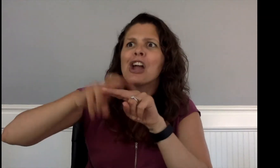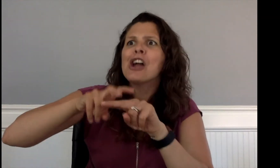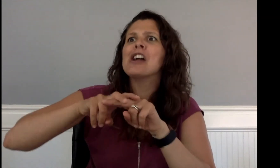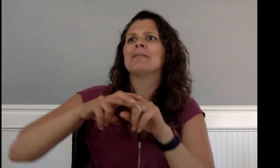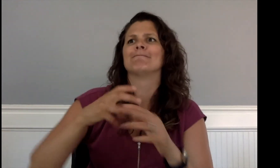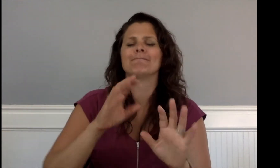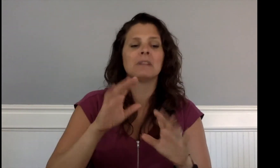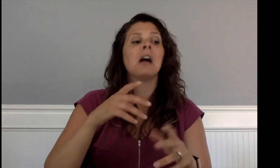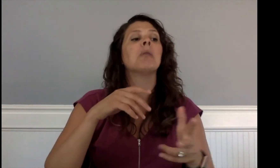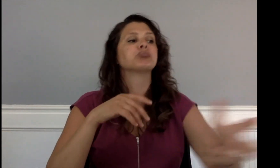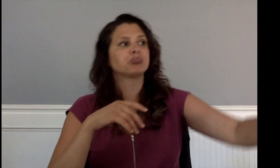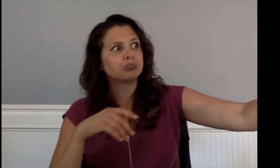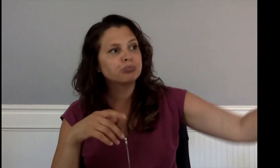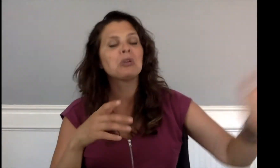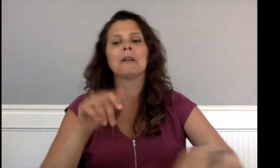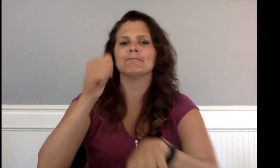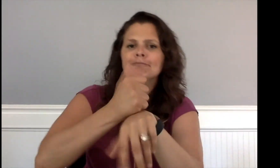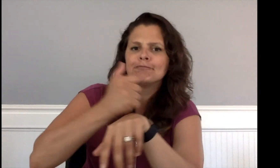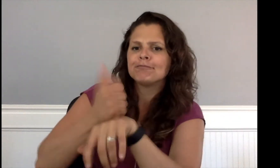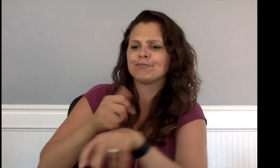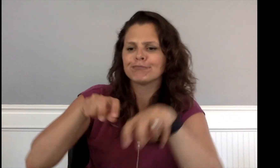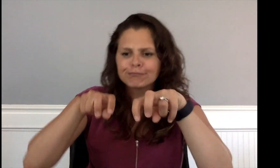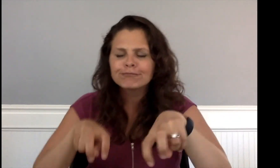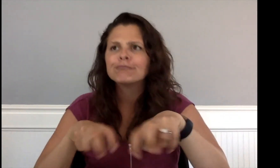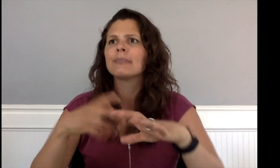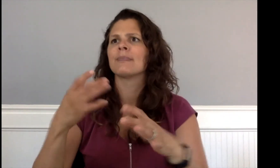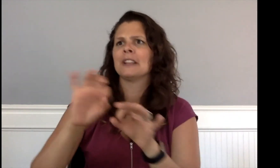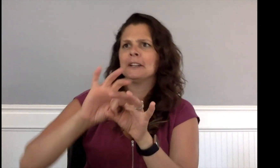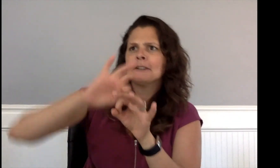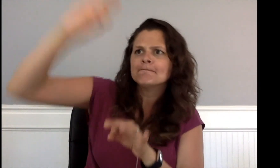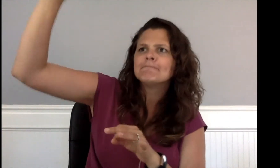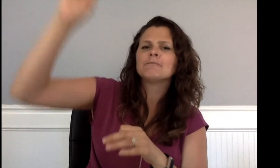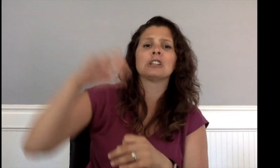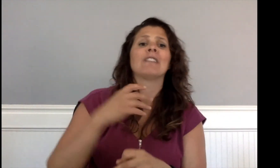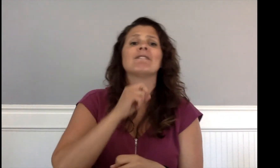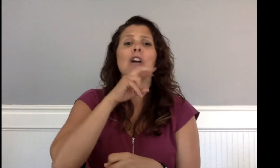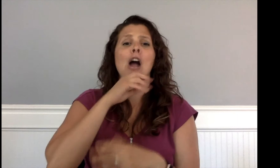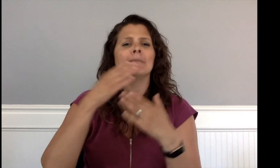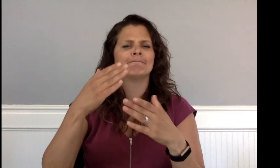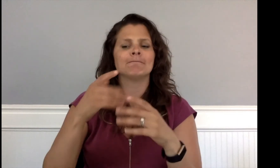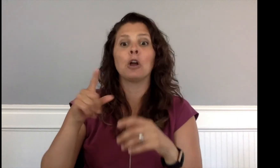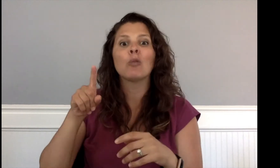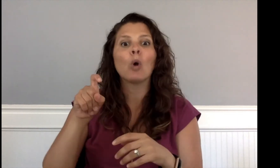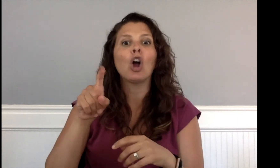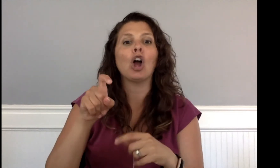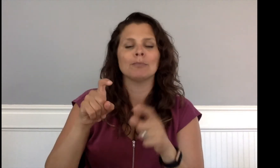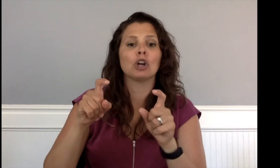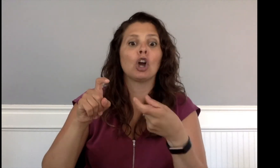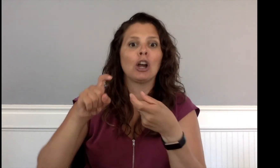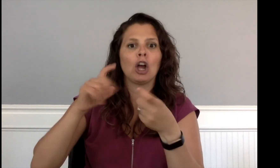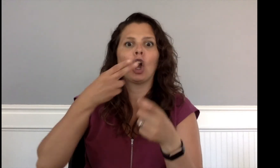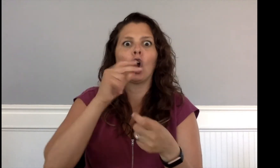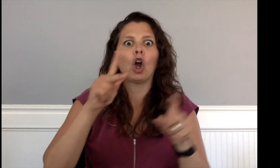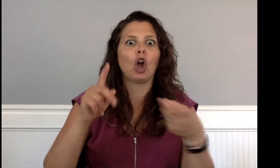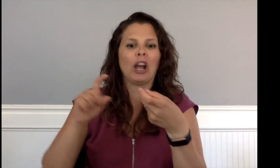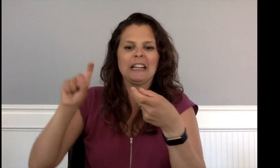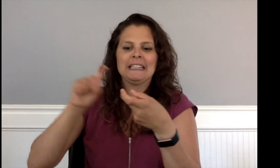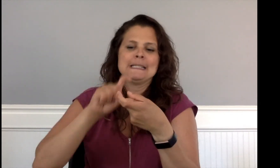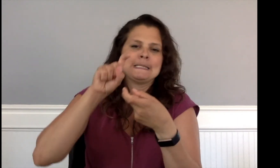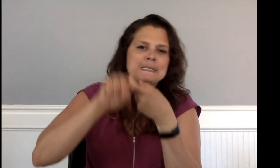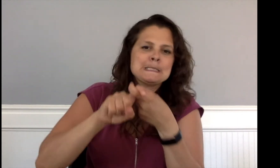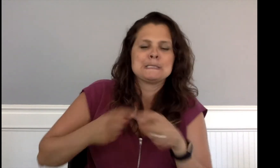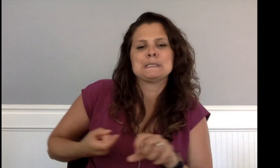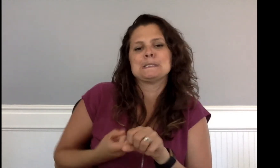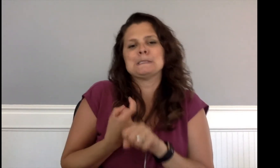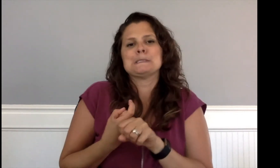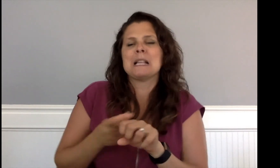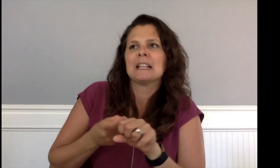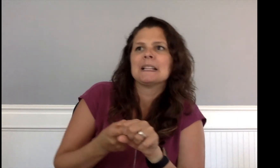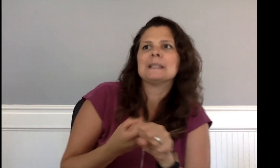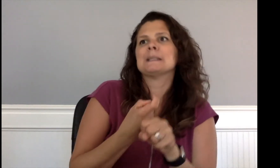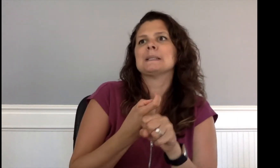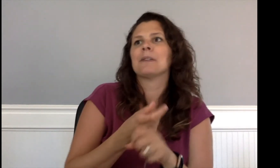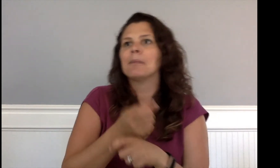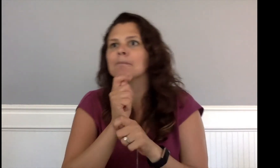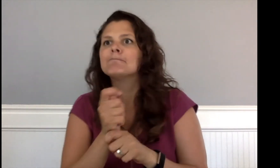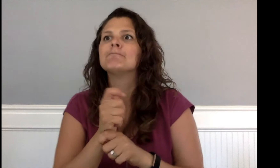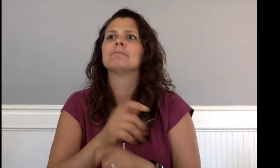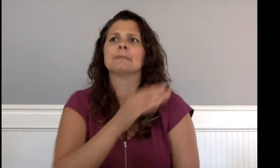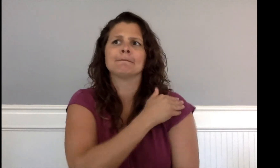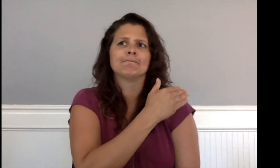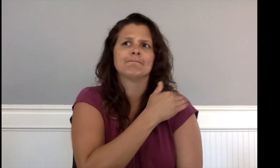lawn chairs and Frog stuck worms on hooks.